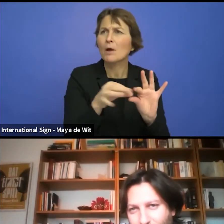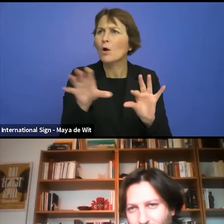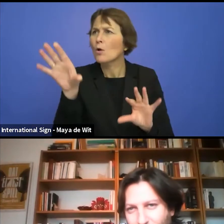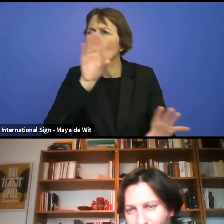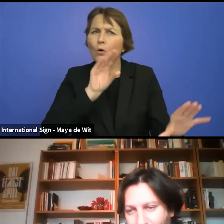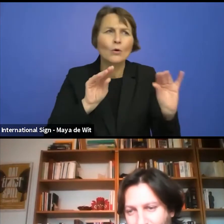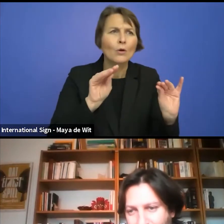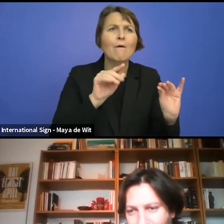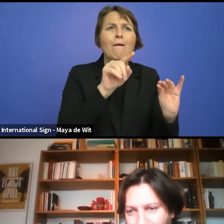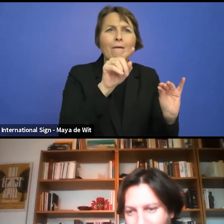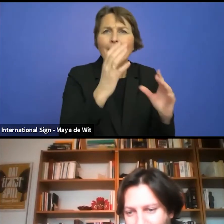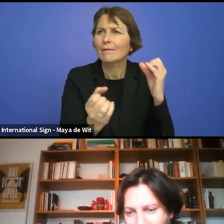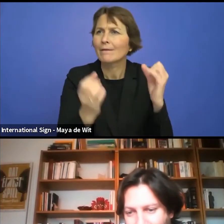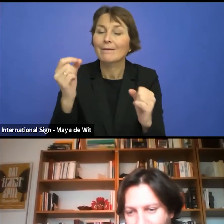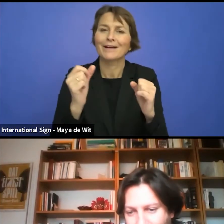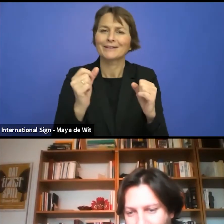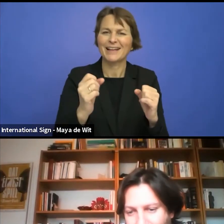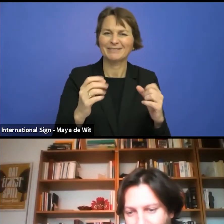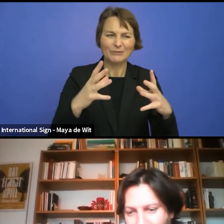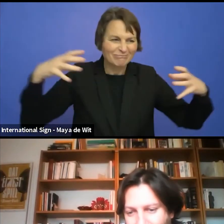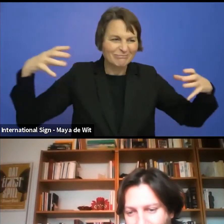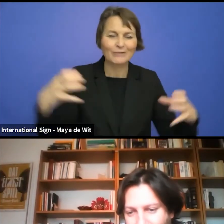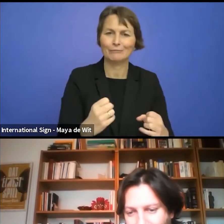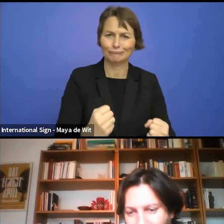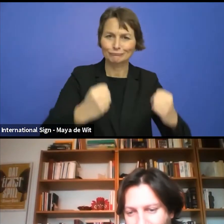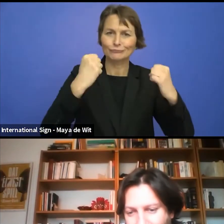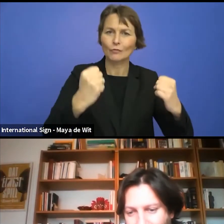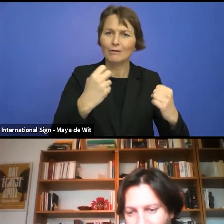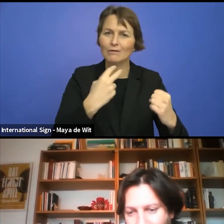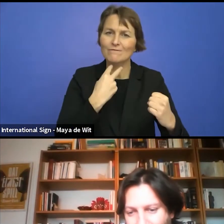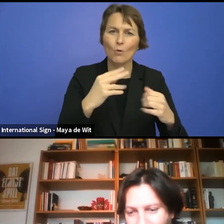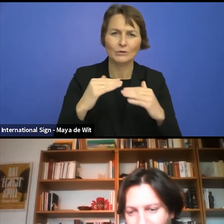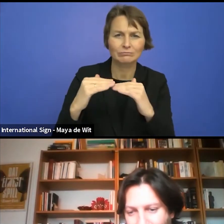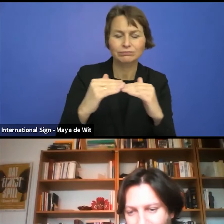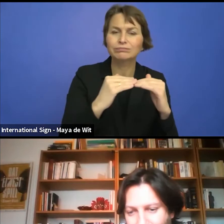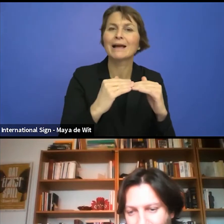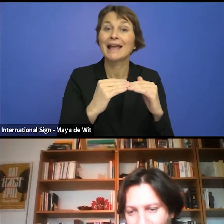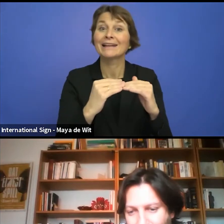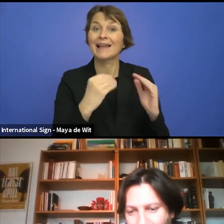creating a strong common voice and enhancing the policy dialogue, it must be continued,